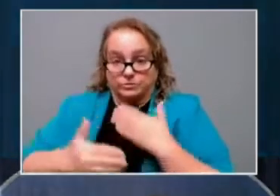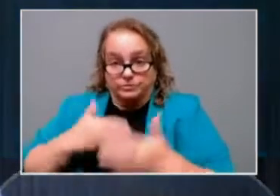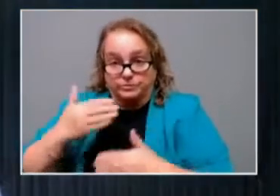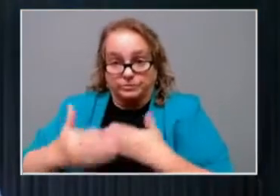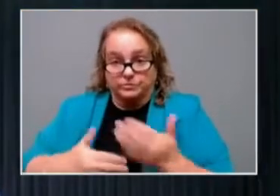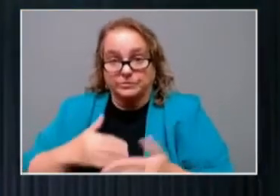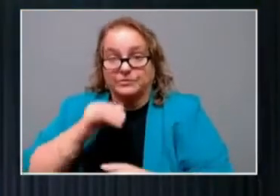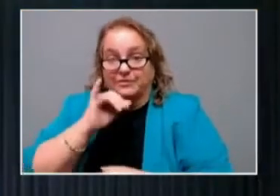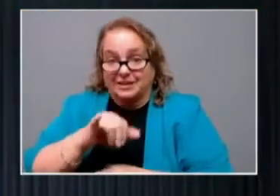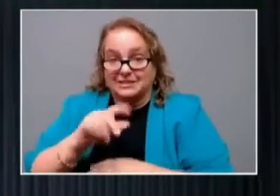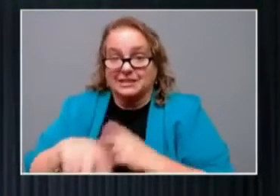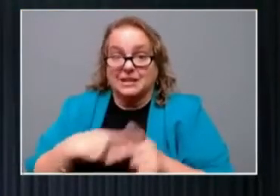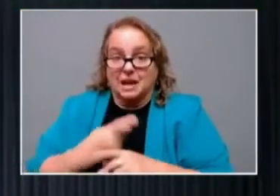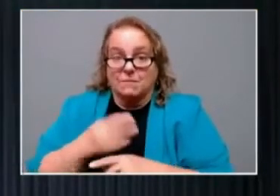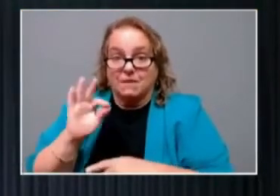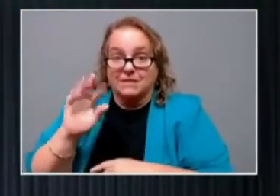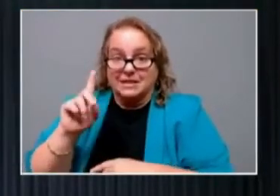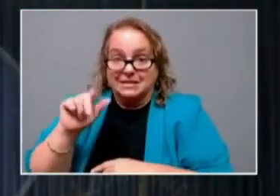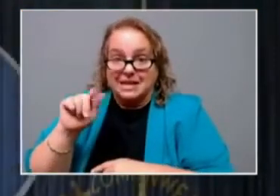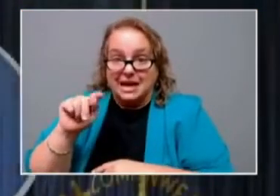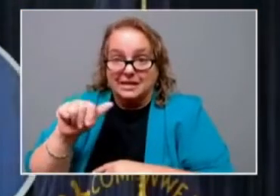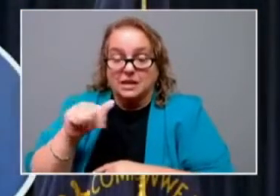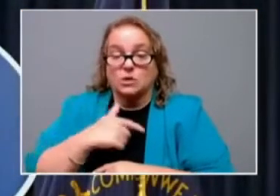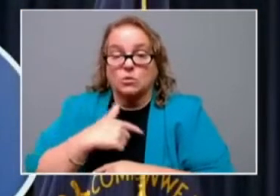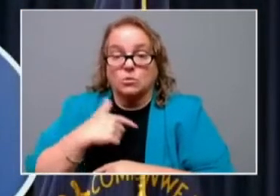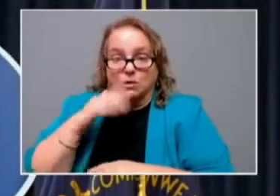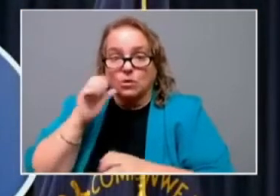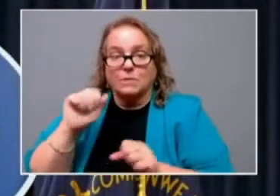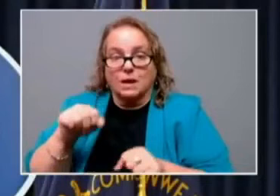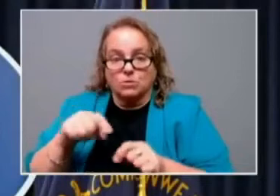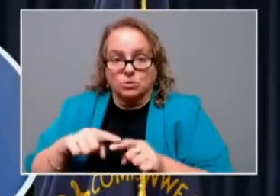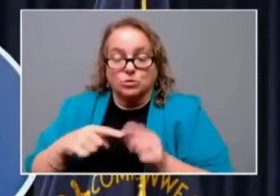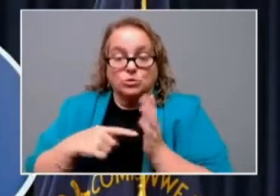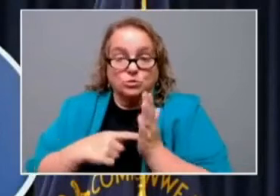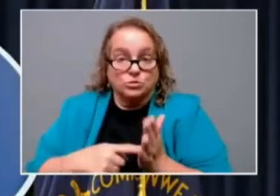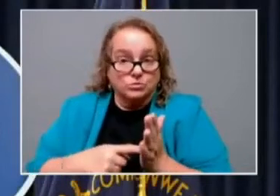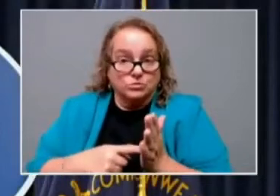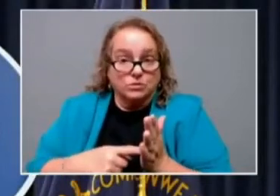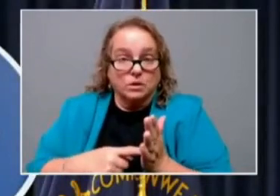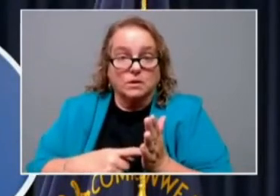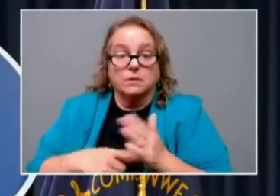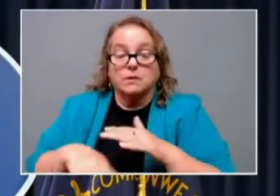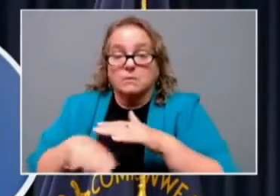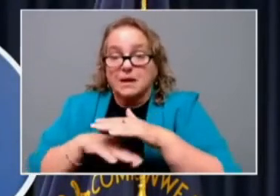data that we will be able to to present based on those three changes, which